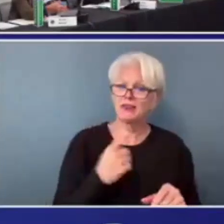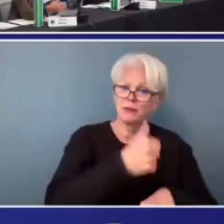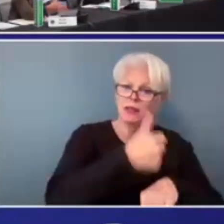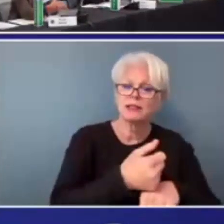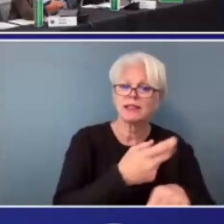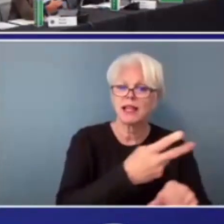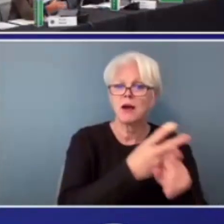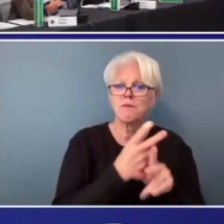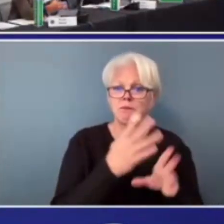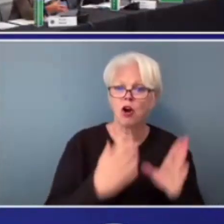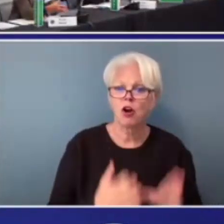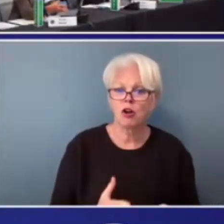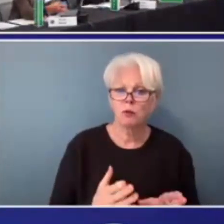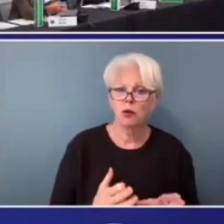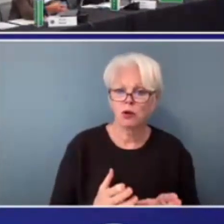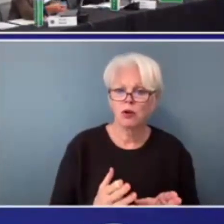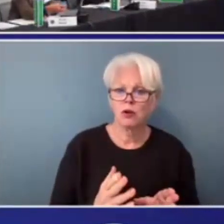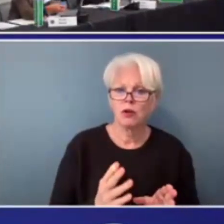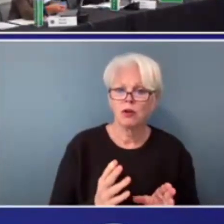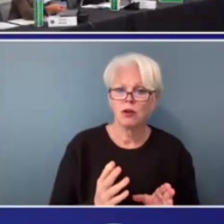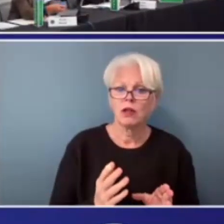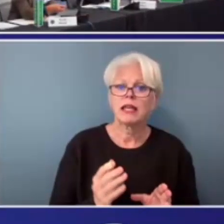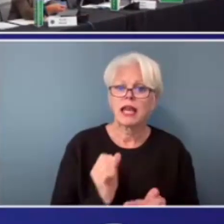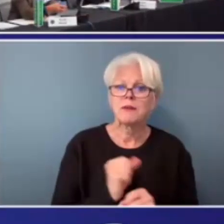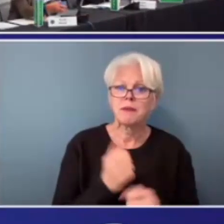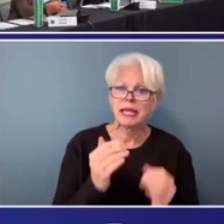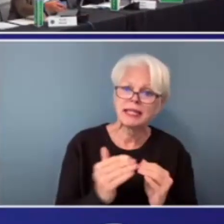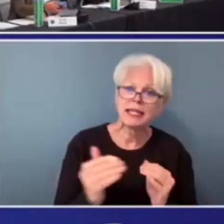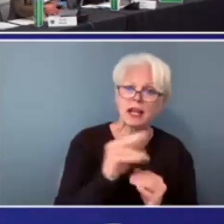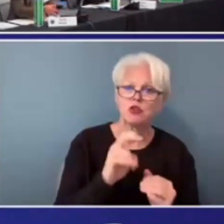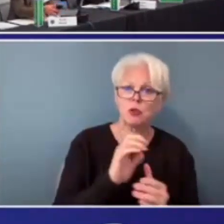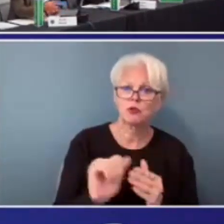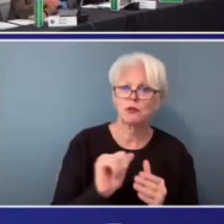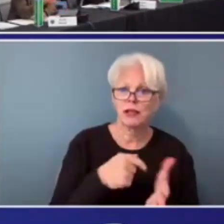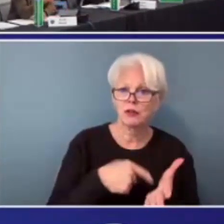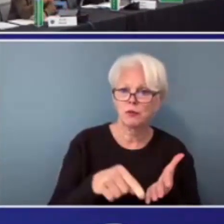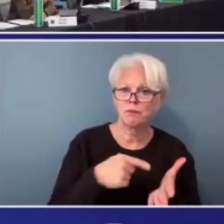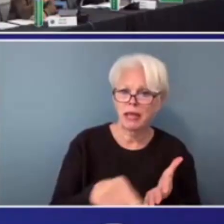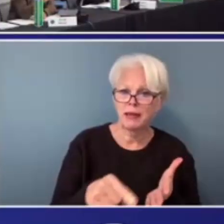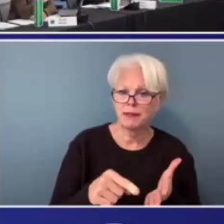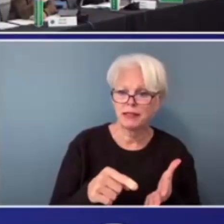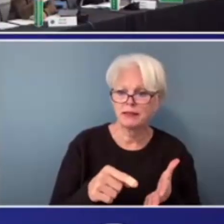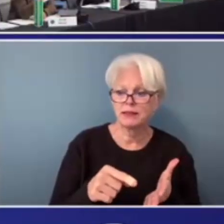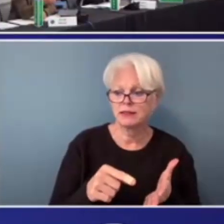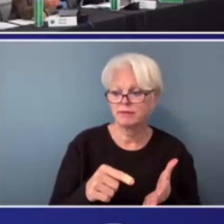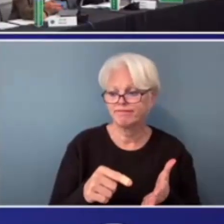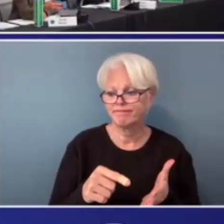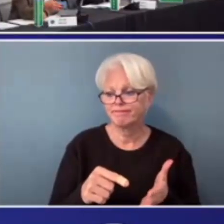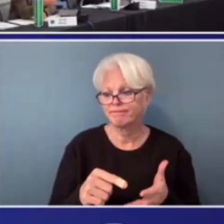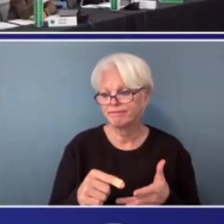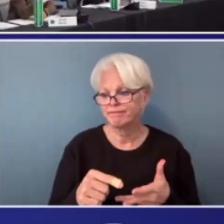to make that extra $200 payment without having to -- like ahead of time and say to